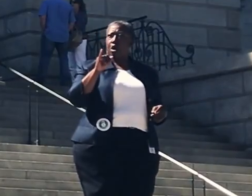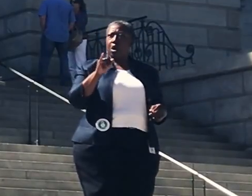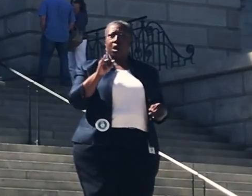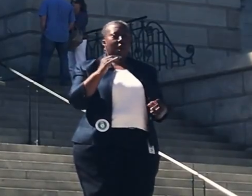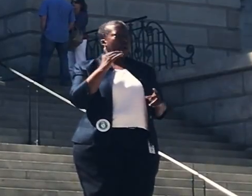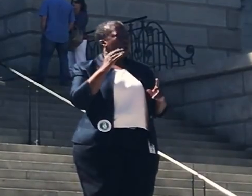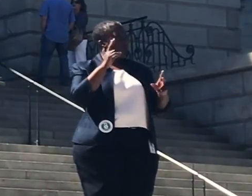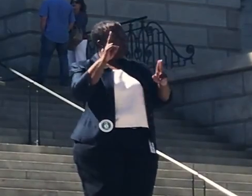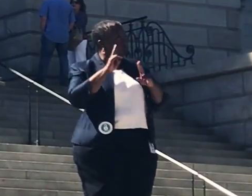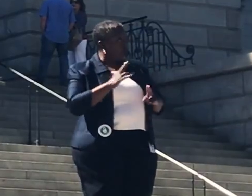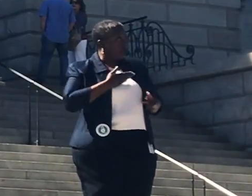Thank you very much.